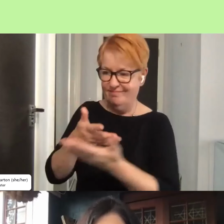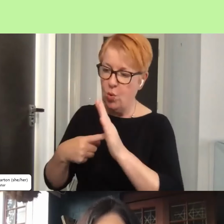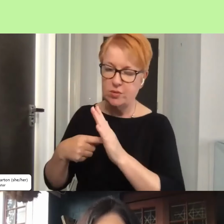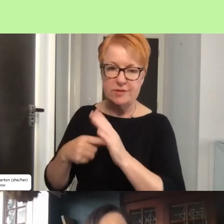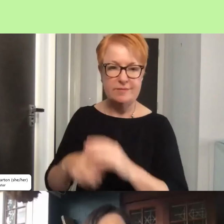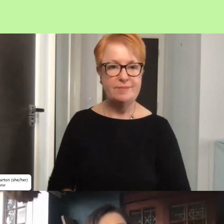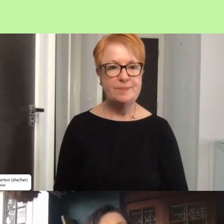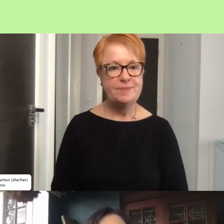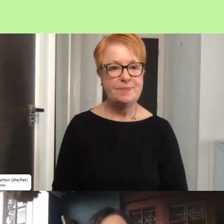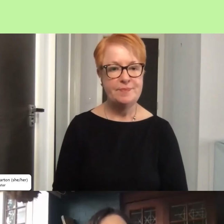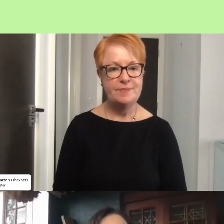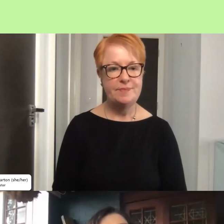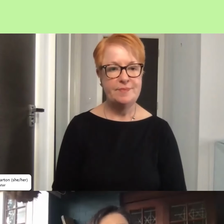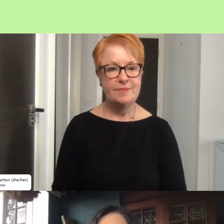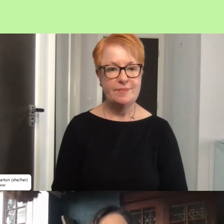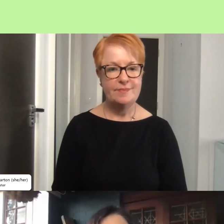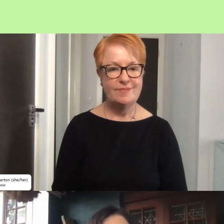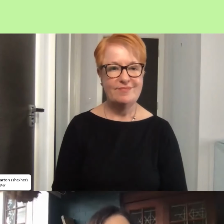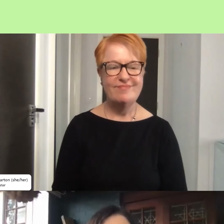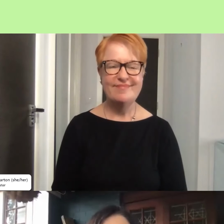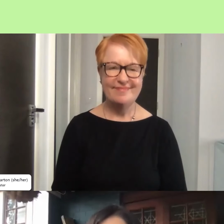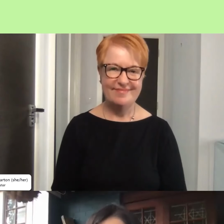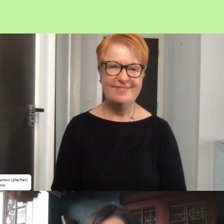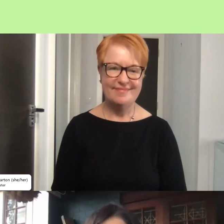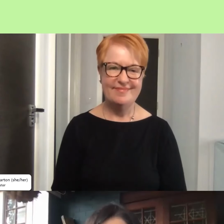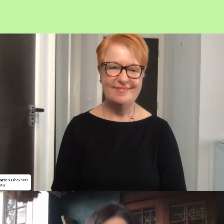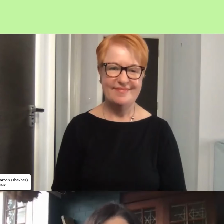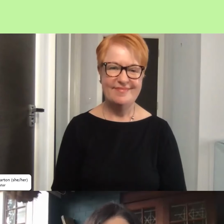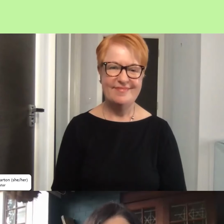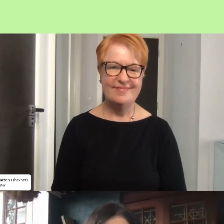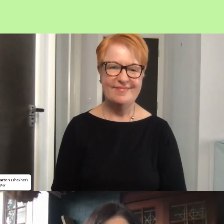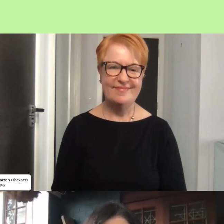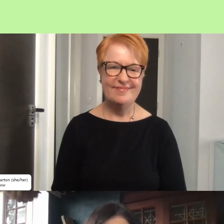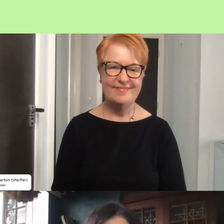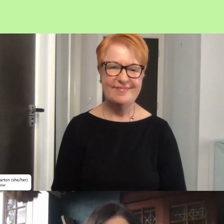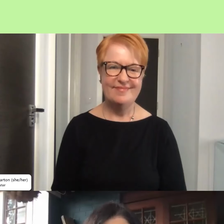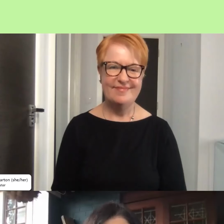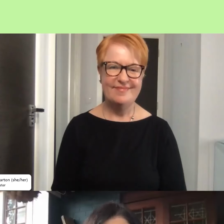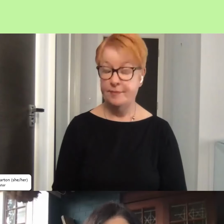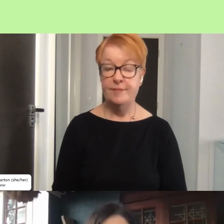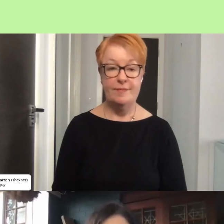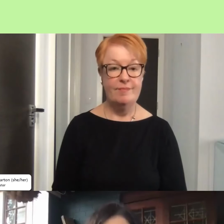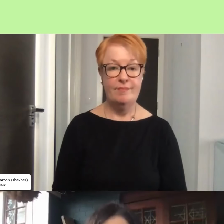Yes, I mean, you know, I think that academic institutions and art institutions